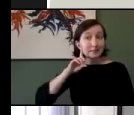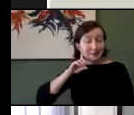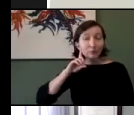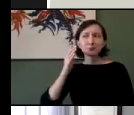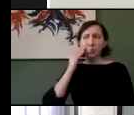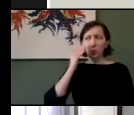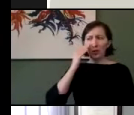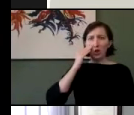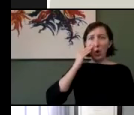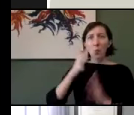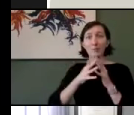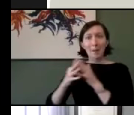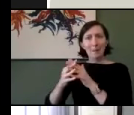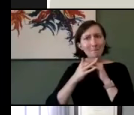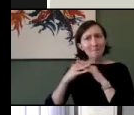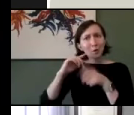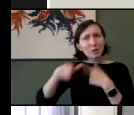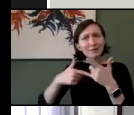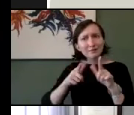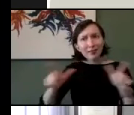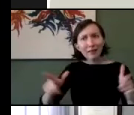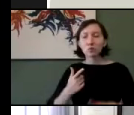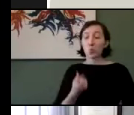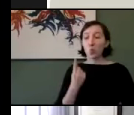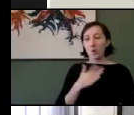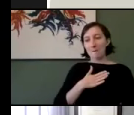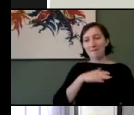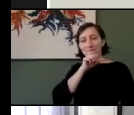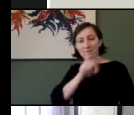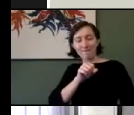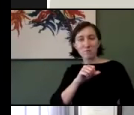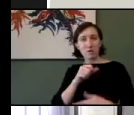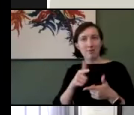one of my favorite languages— it is very visual.